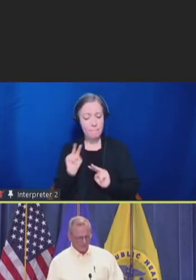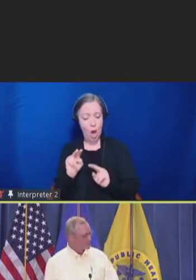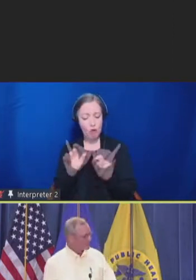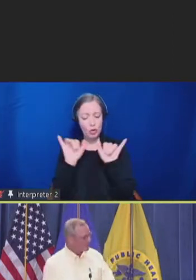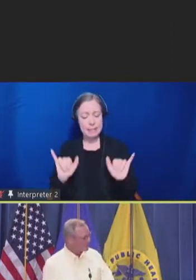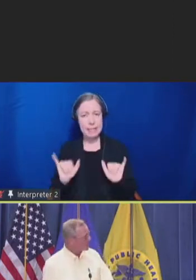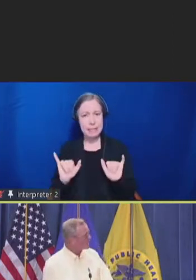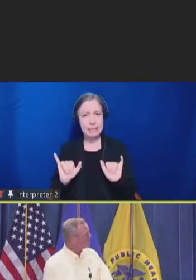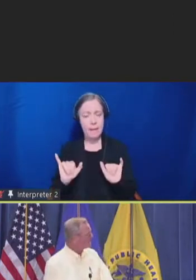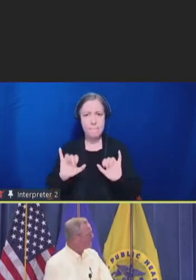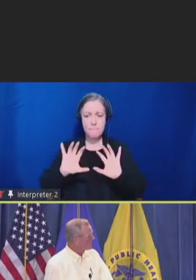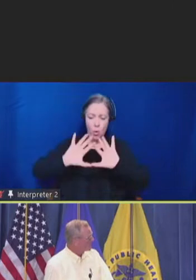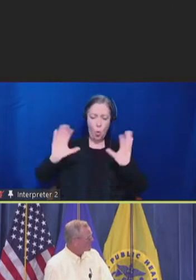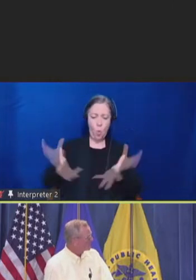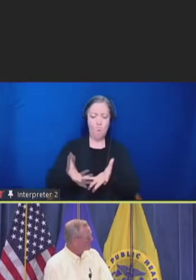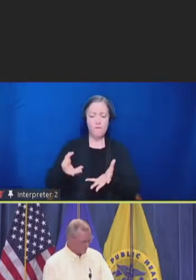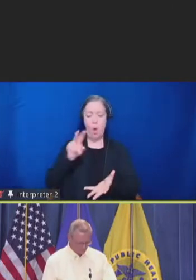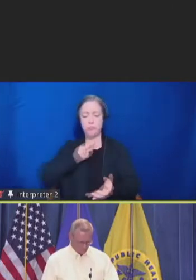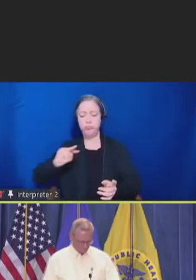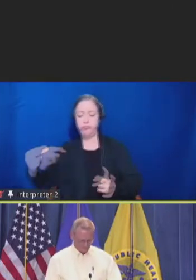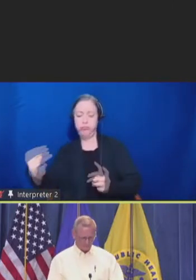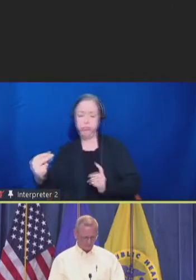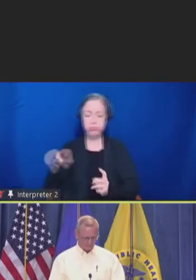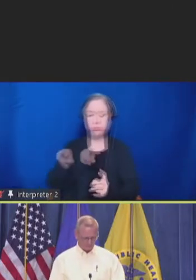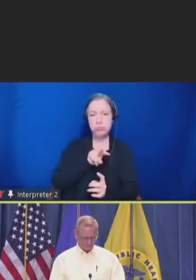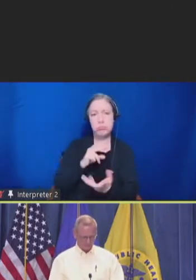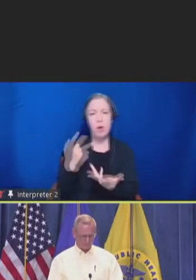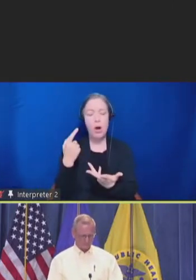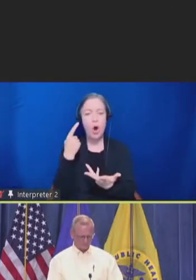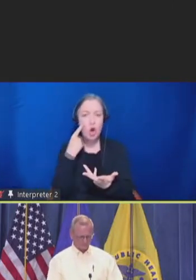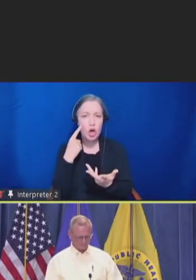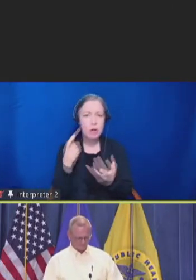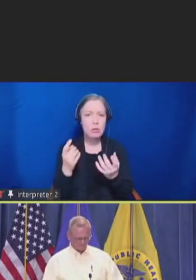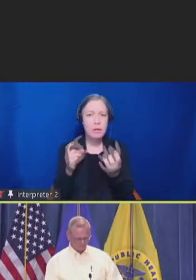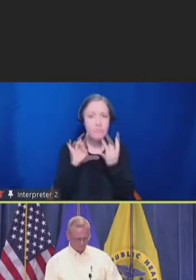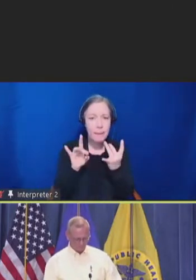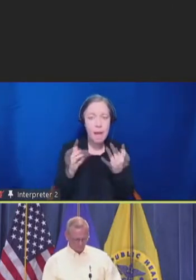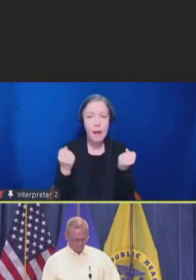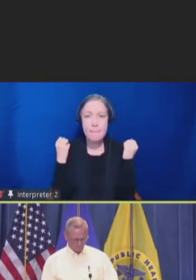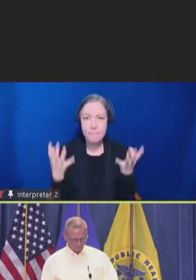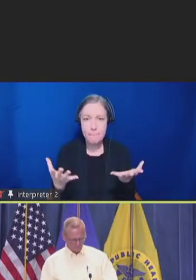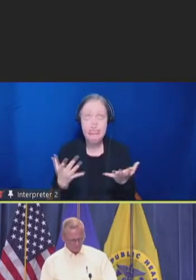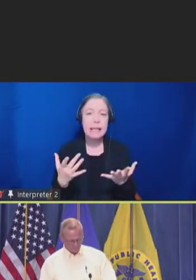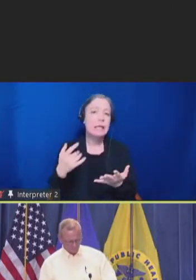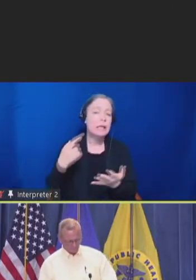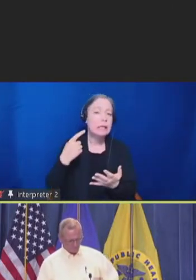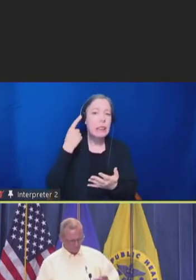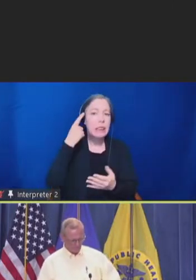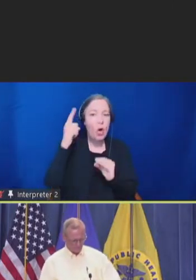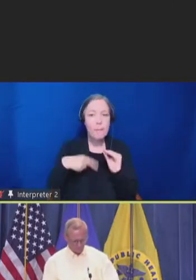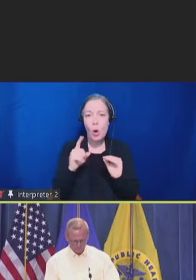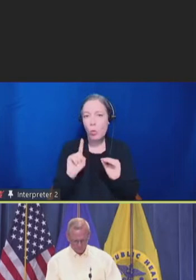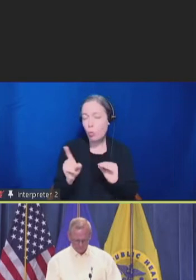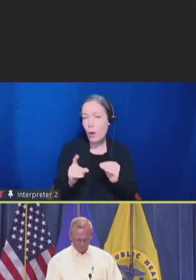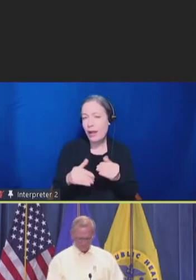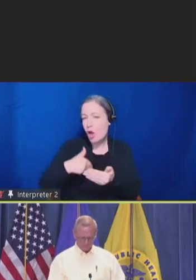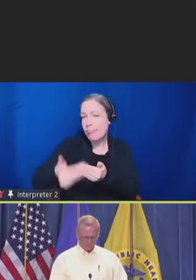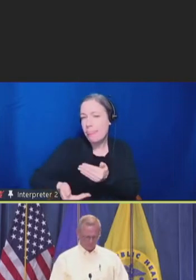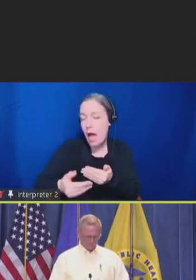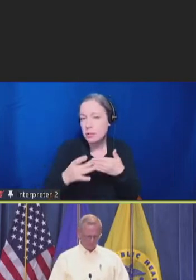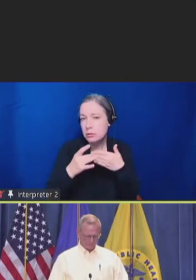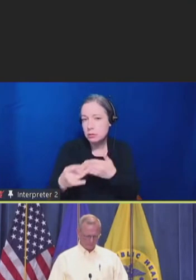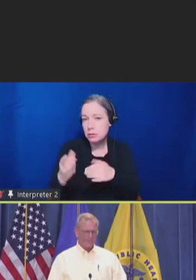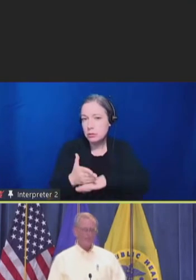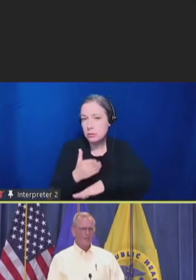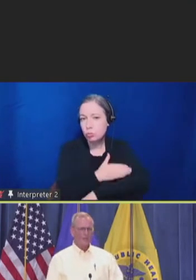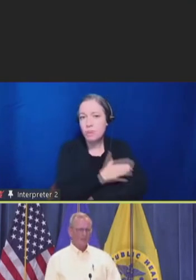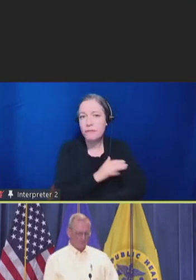and where we wanted to go with it.